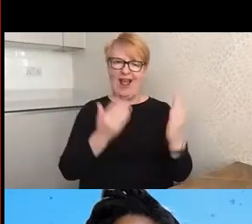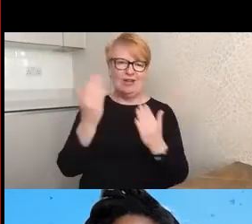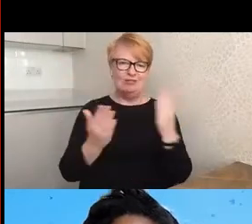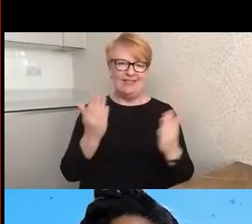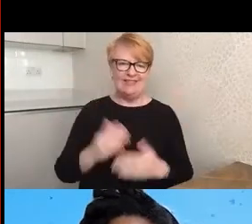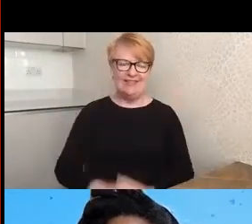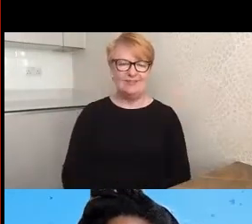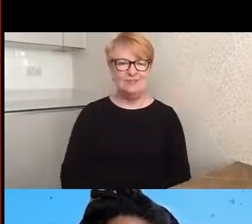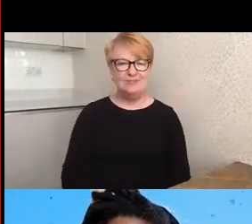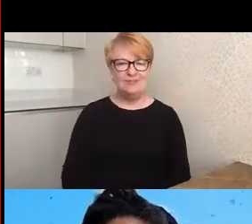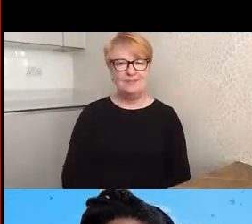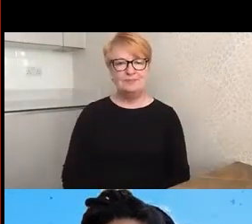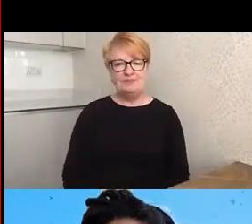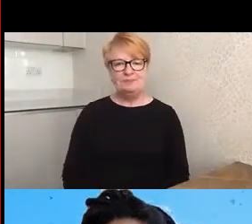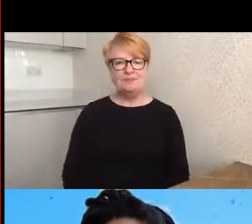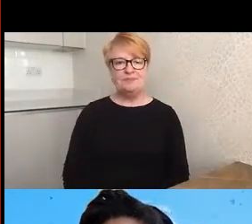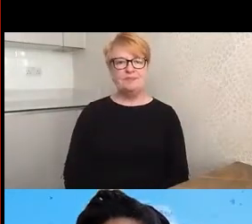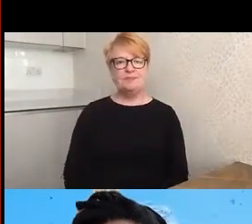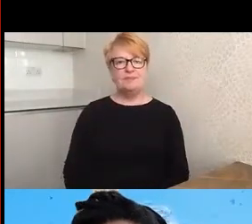Working to make sure that care is embedded within programmes.